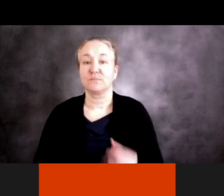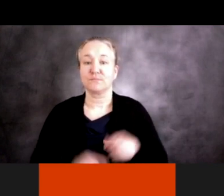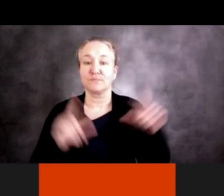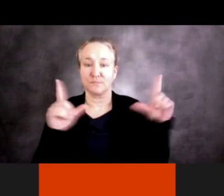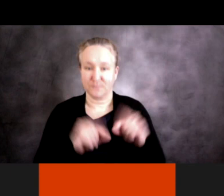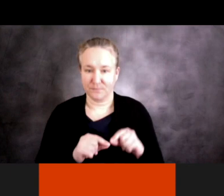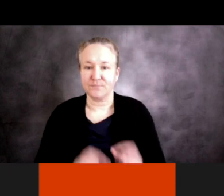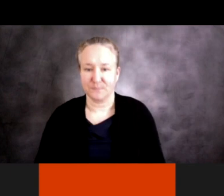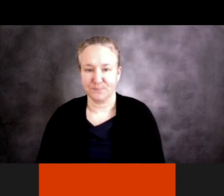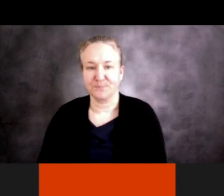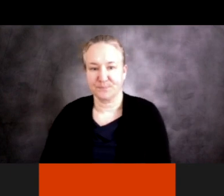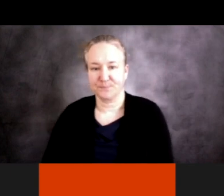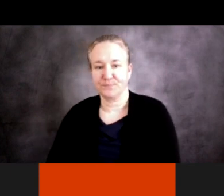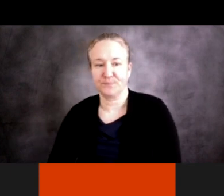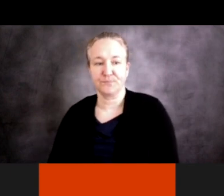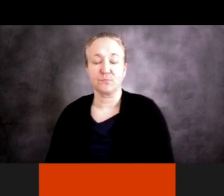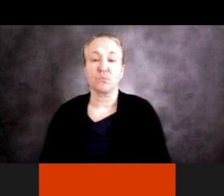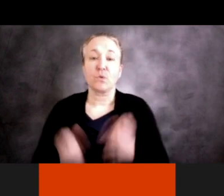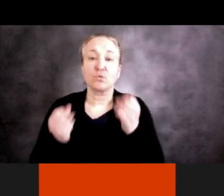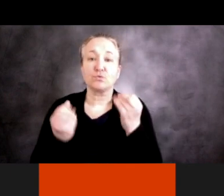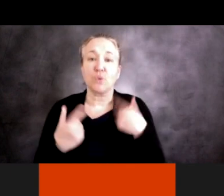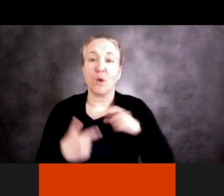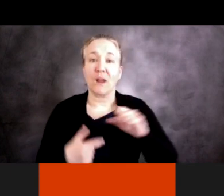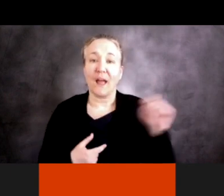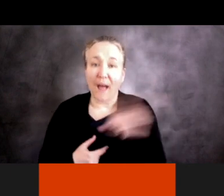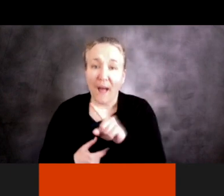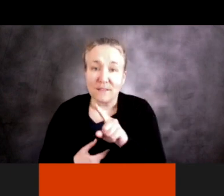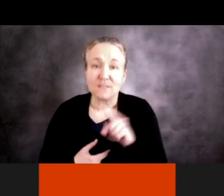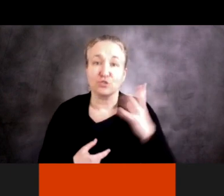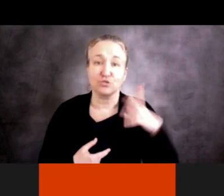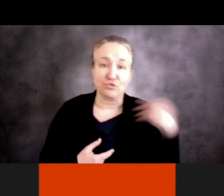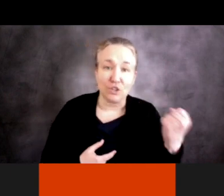So, I wanted to ask Jeni and Tawny, thank you for joining me today,